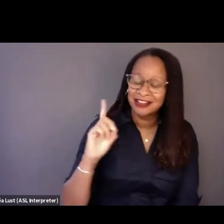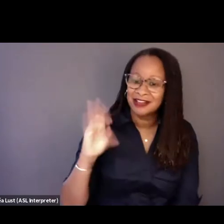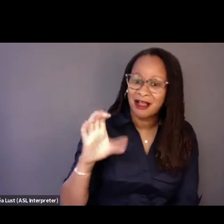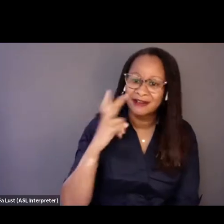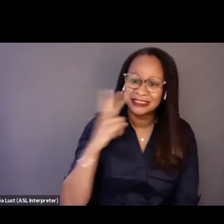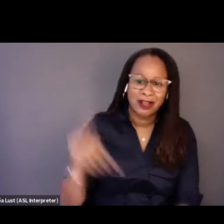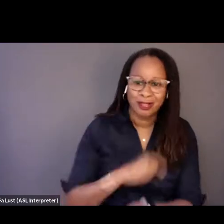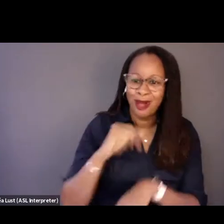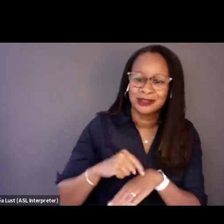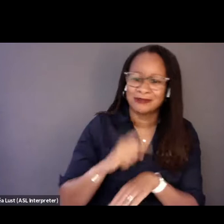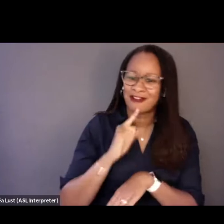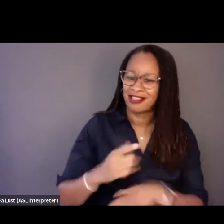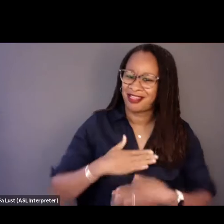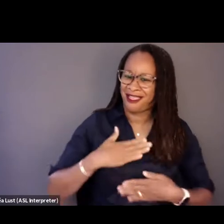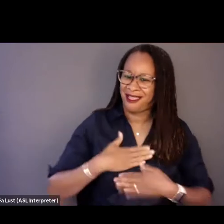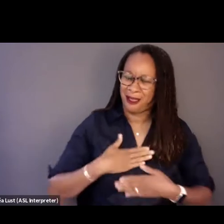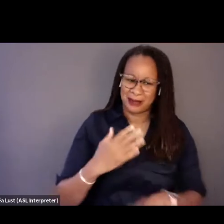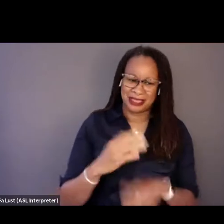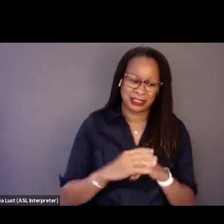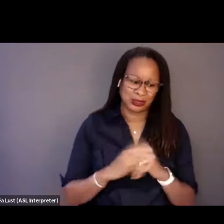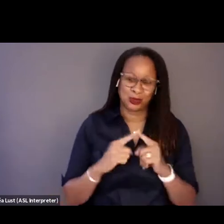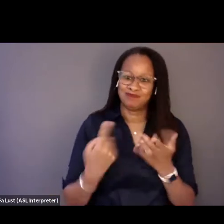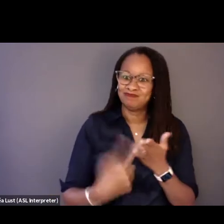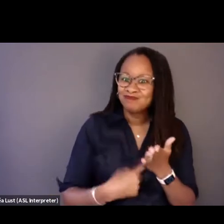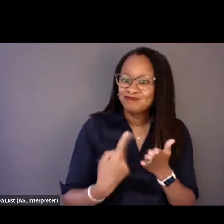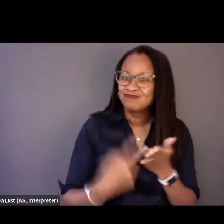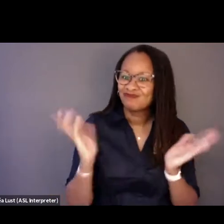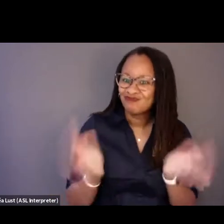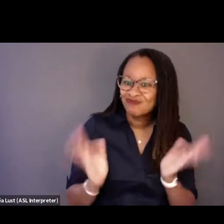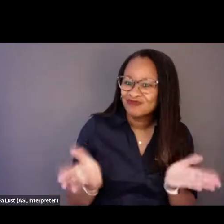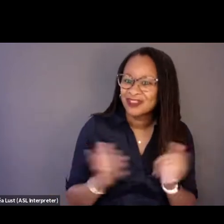And so I'm really happy to discuss the four-part docu-series